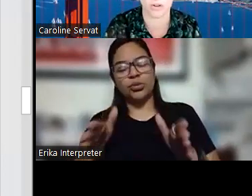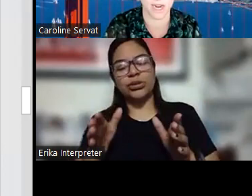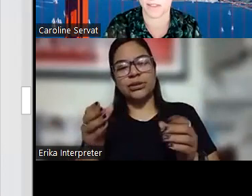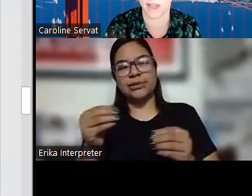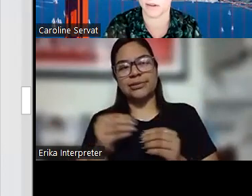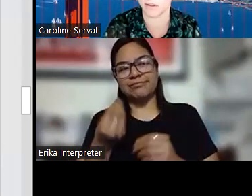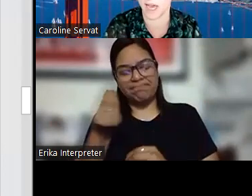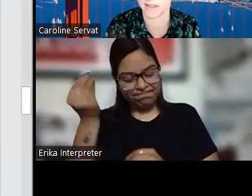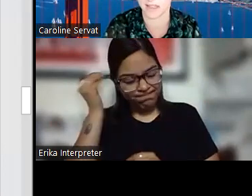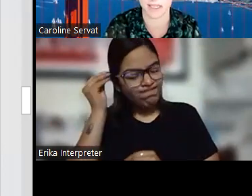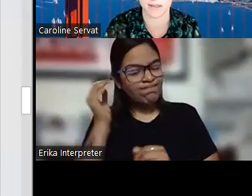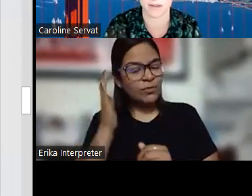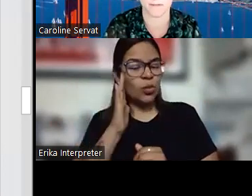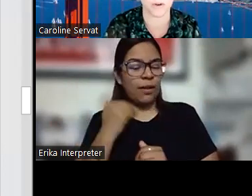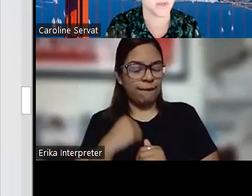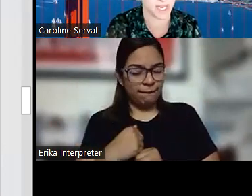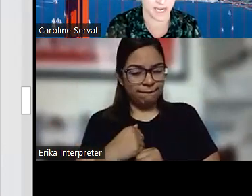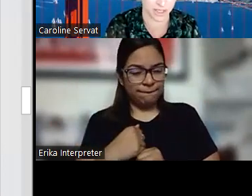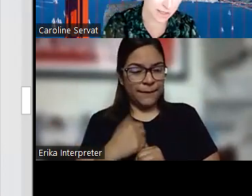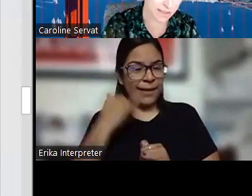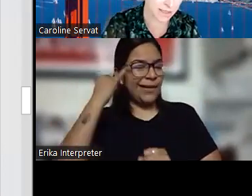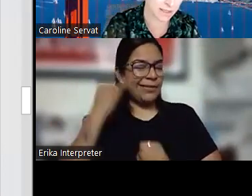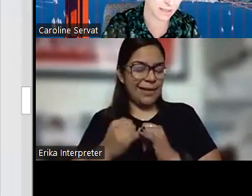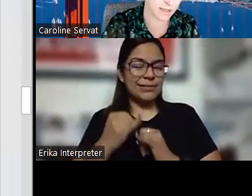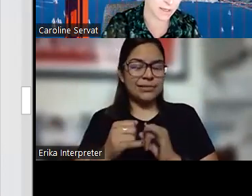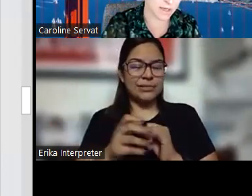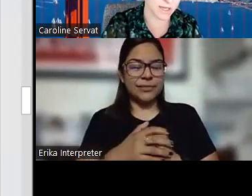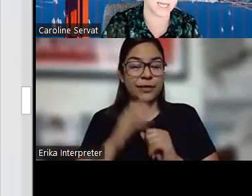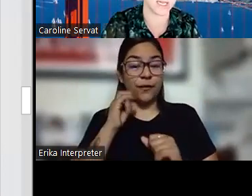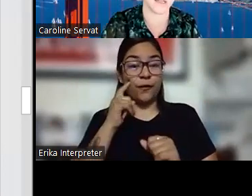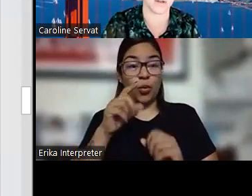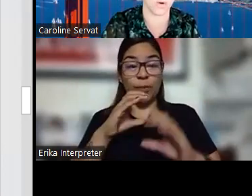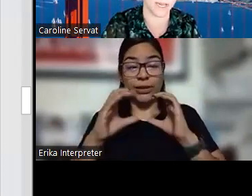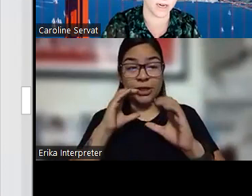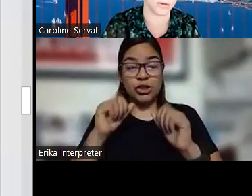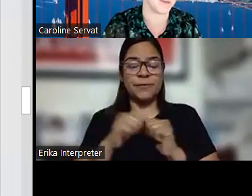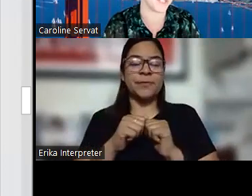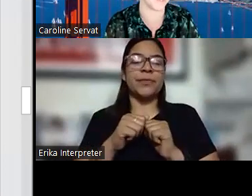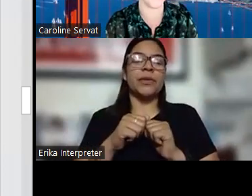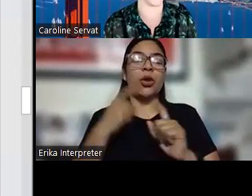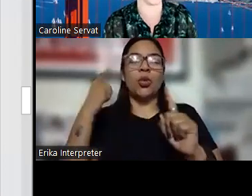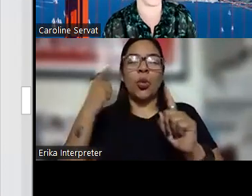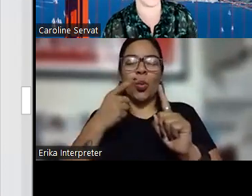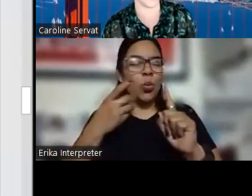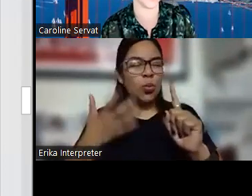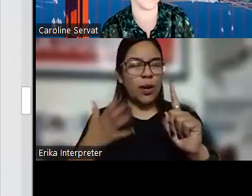great and then lastly for communications the the goal here would be to develop a well understood